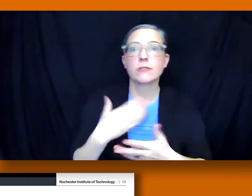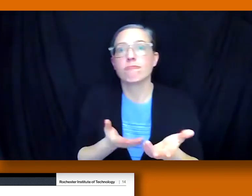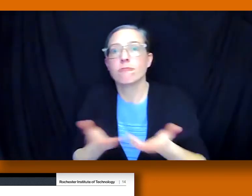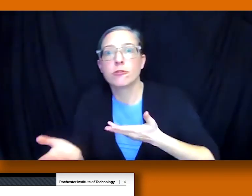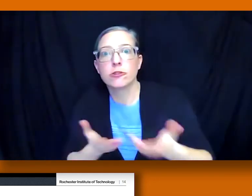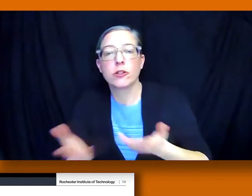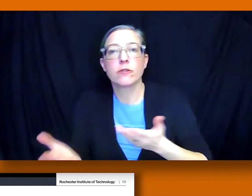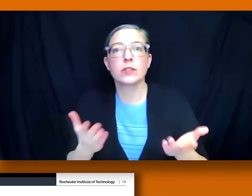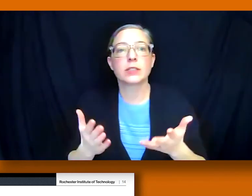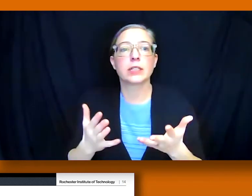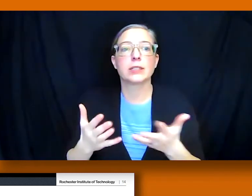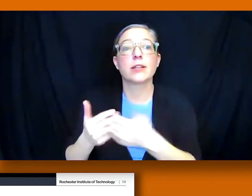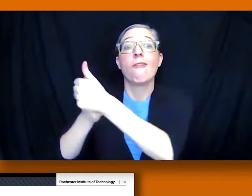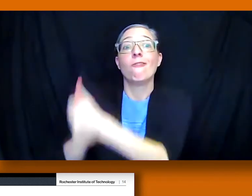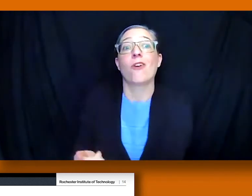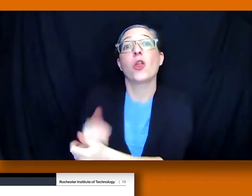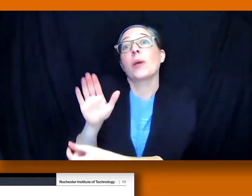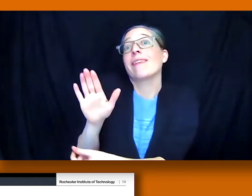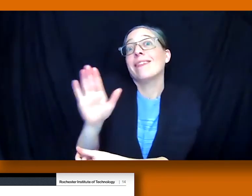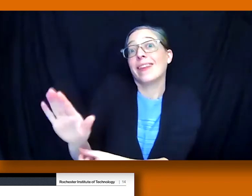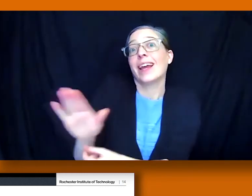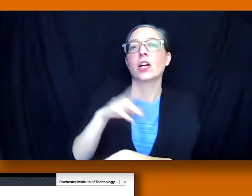um, and market these to a variety of customers,